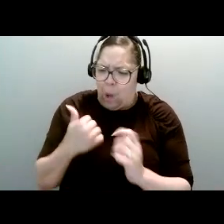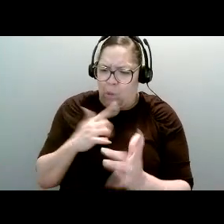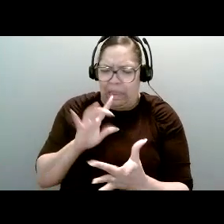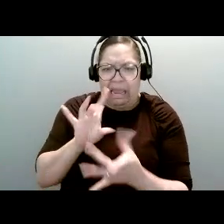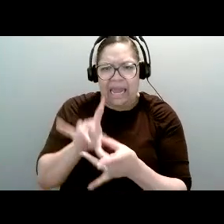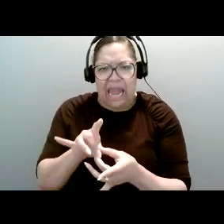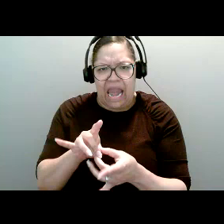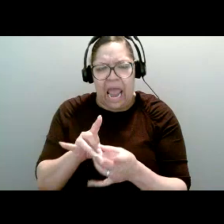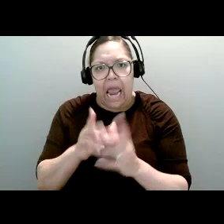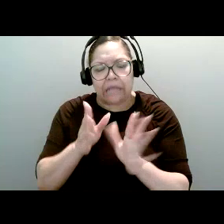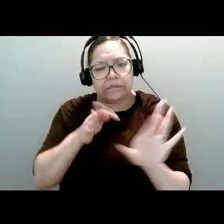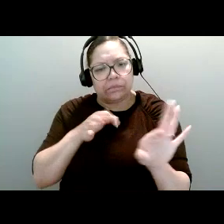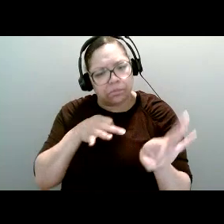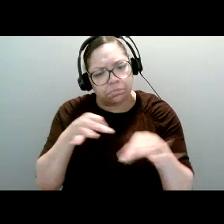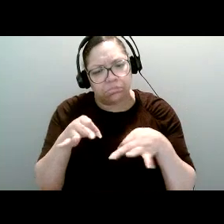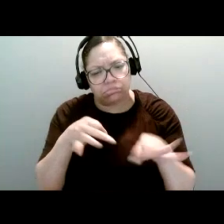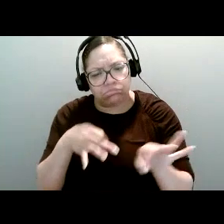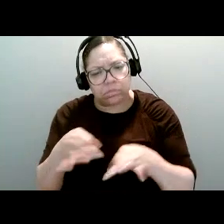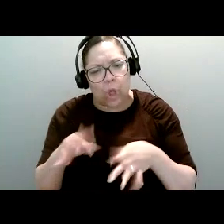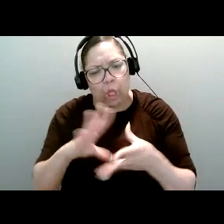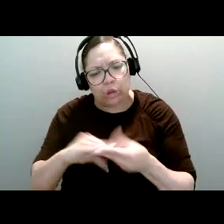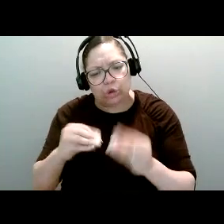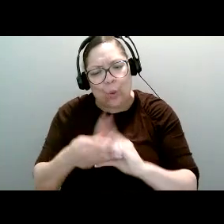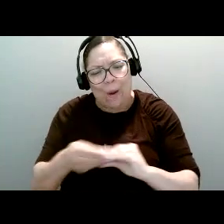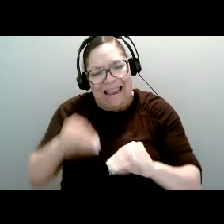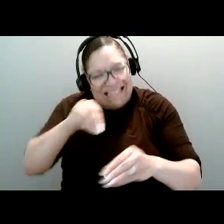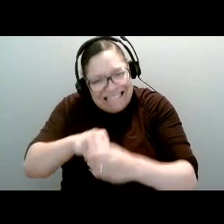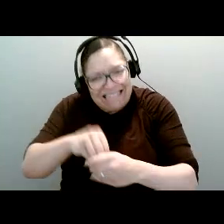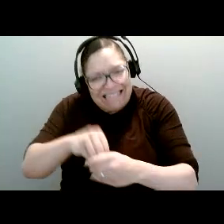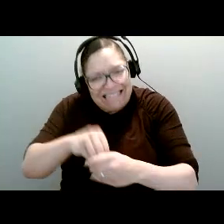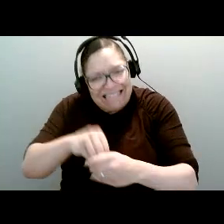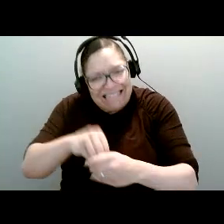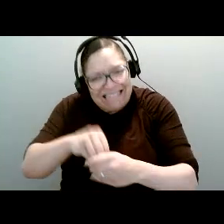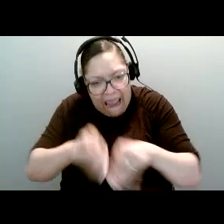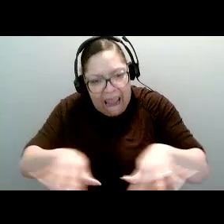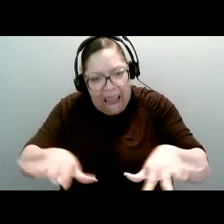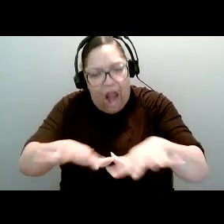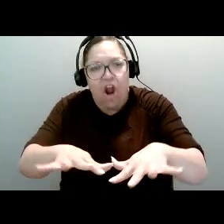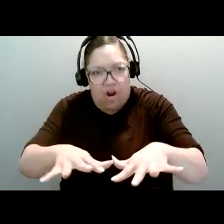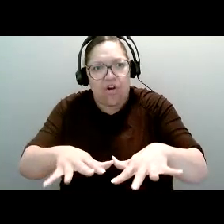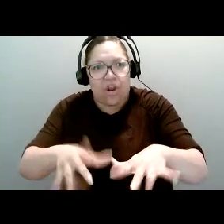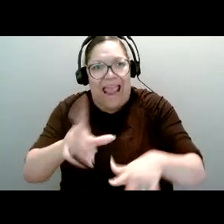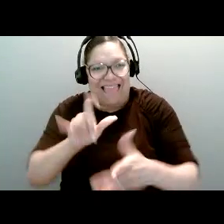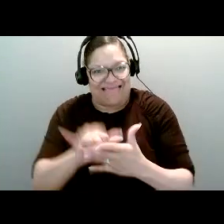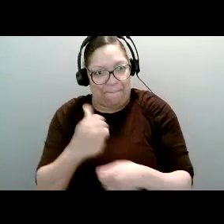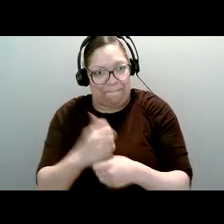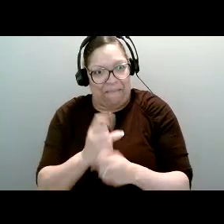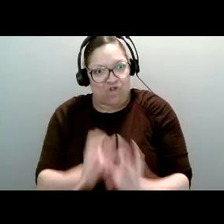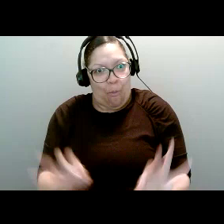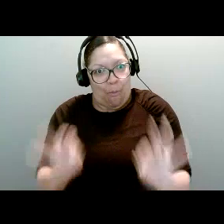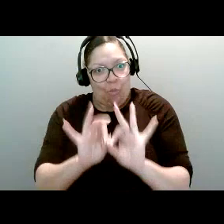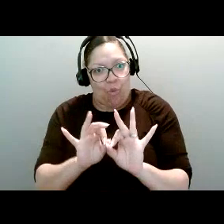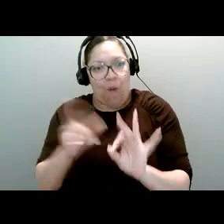tell the stories in the landscape that make it important. And their stories, the community believes will help share